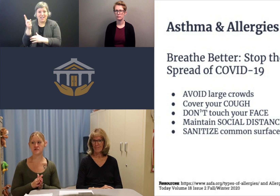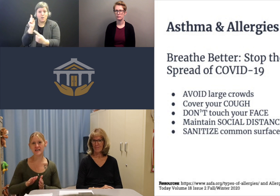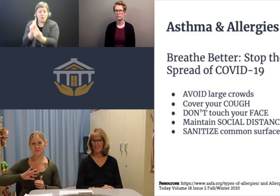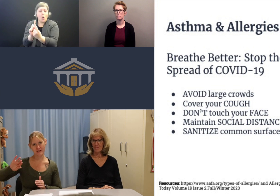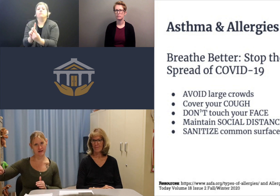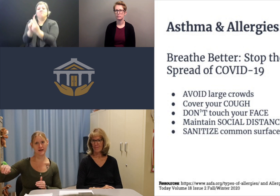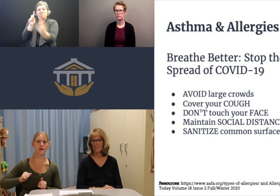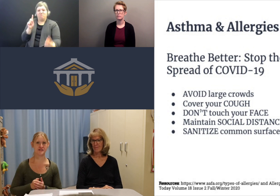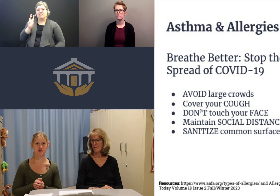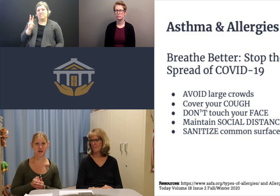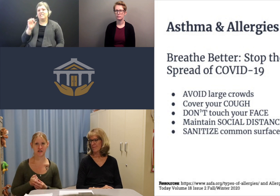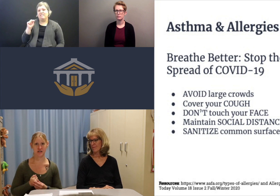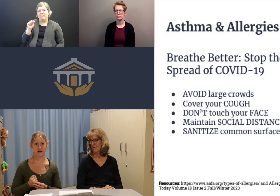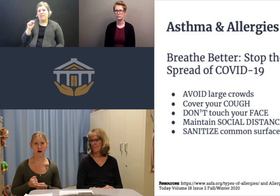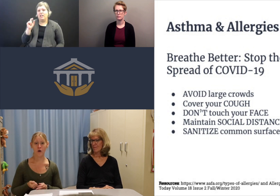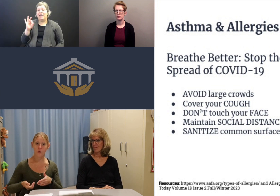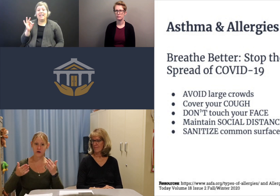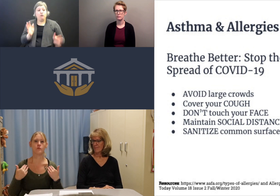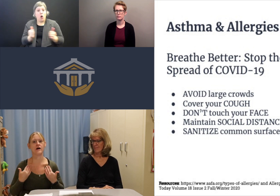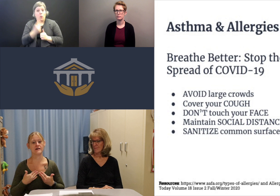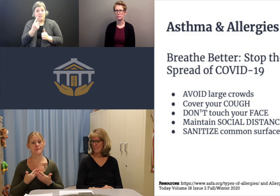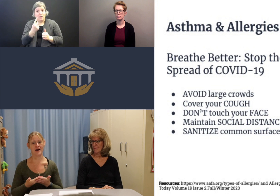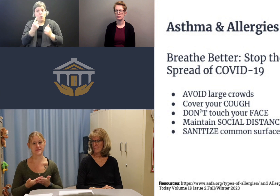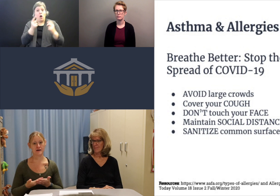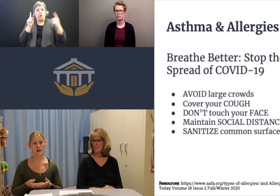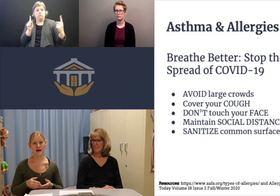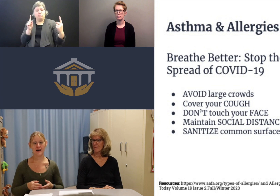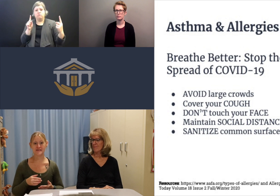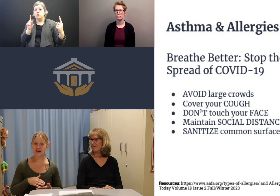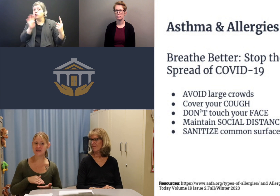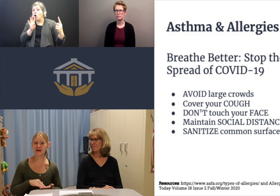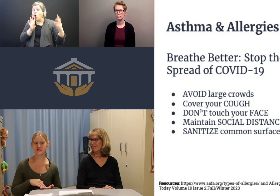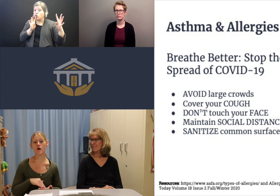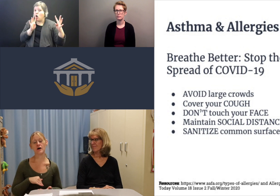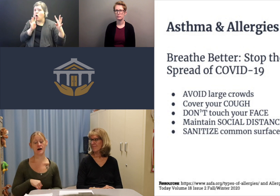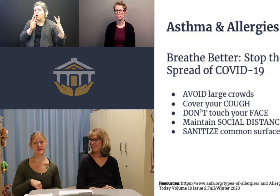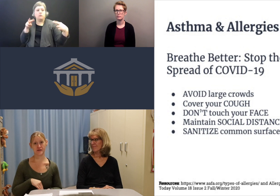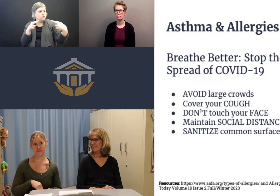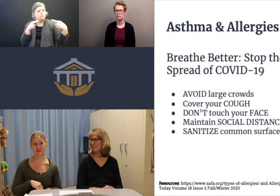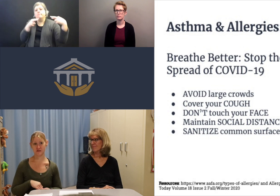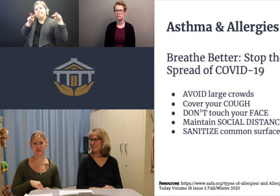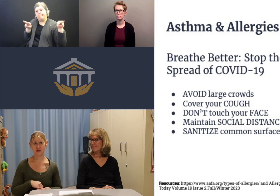try speaking in the opposite direction or wearing the mask and sanitize all common surfaces.